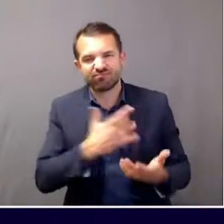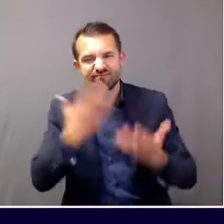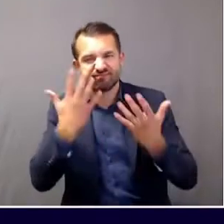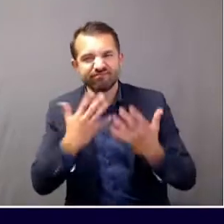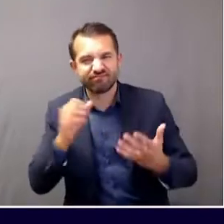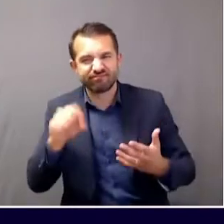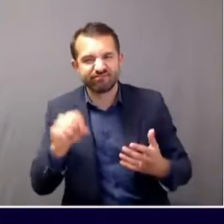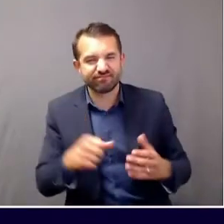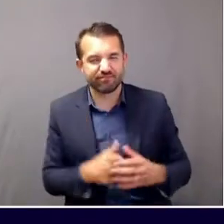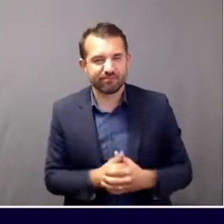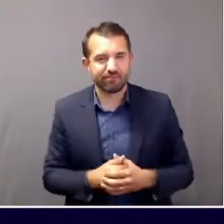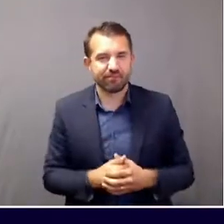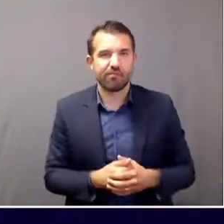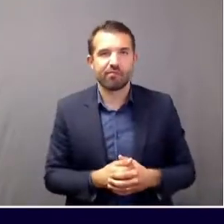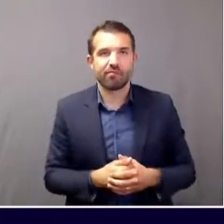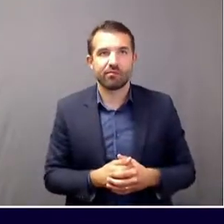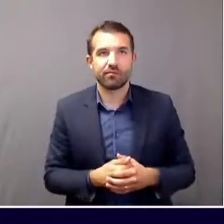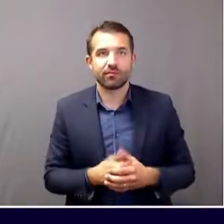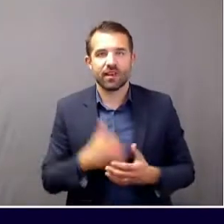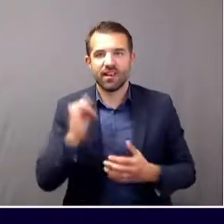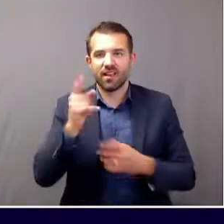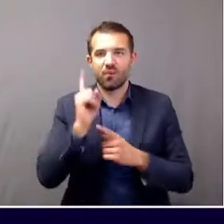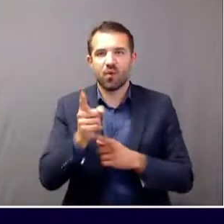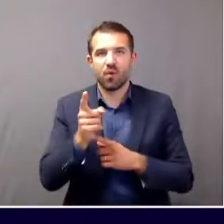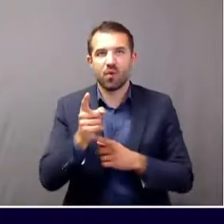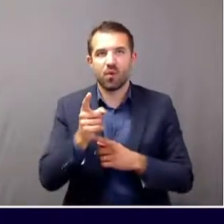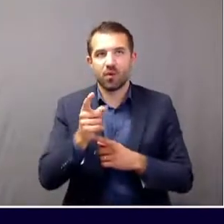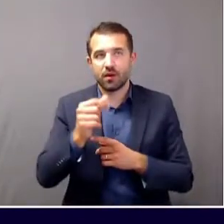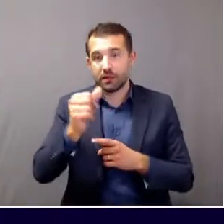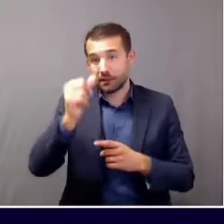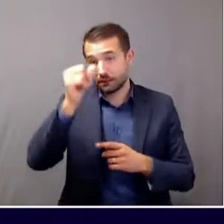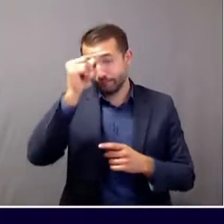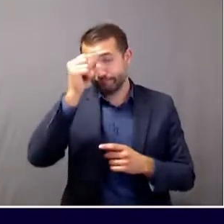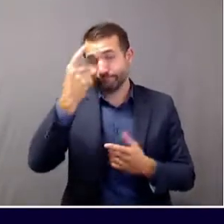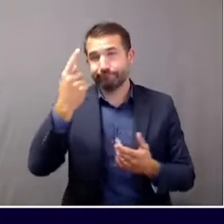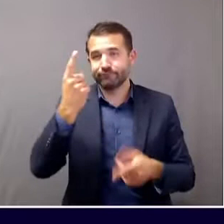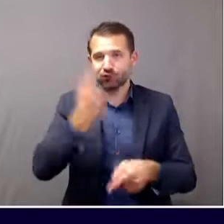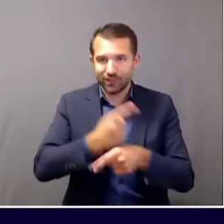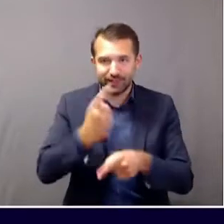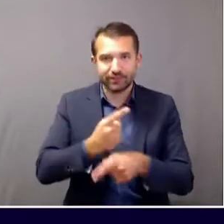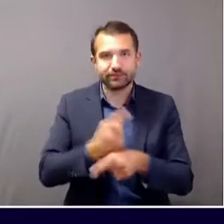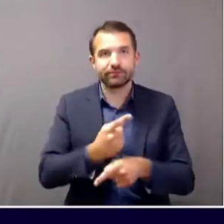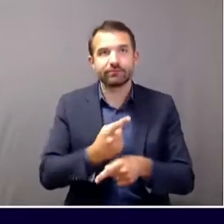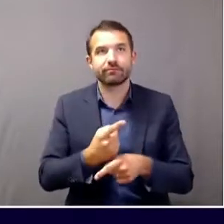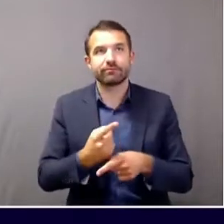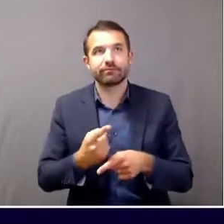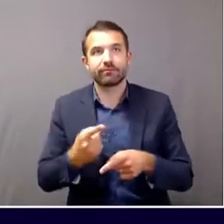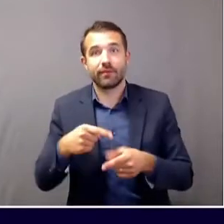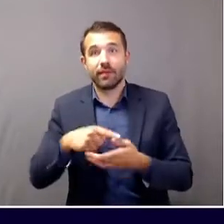really striking it demonstrates